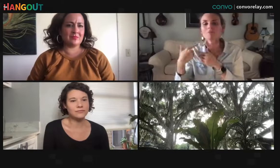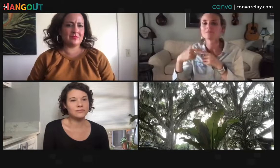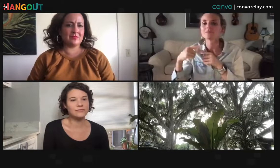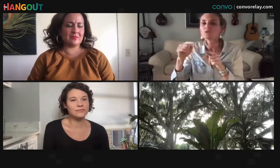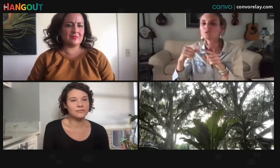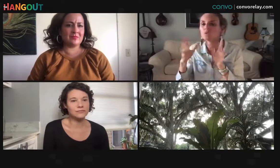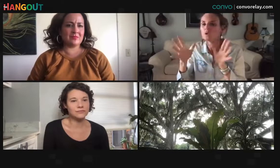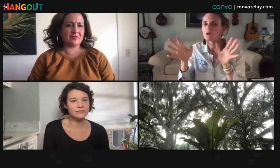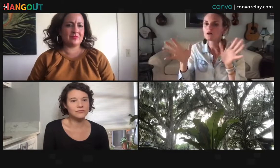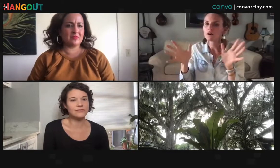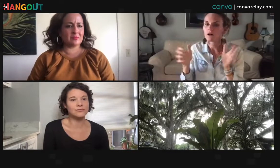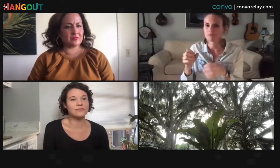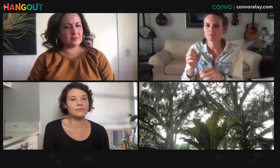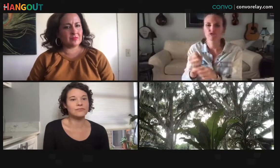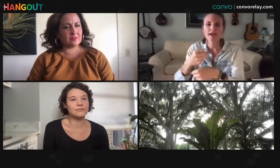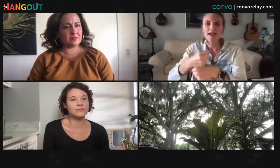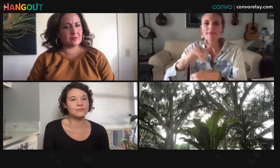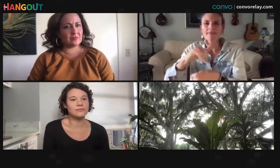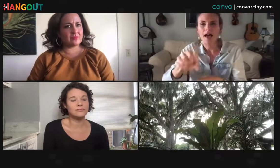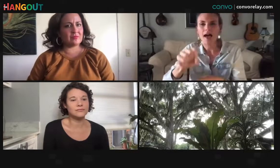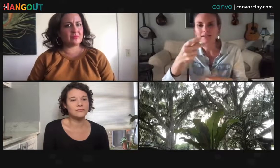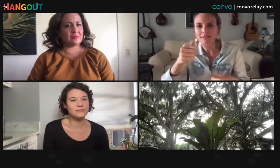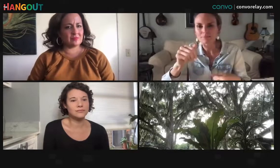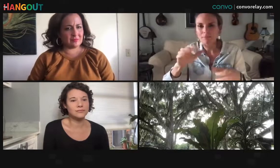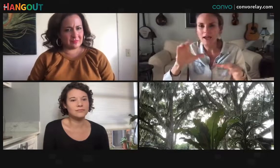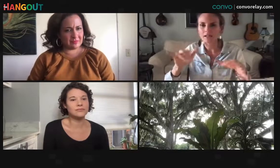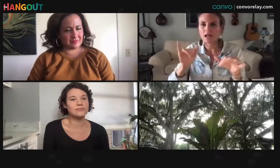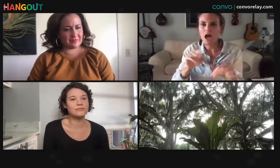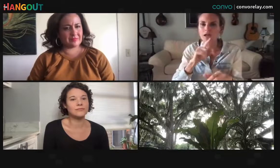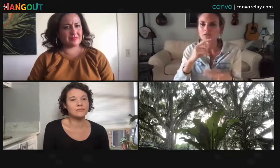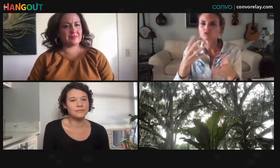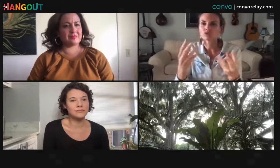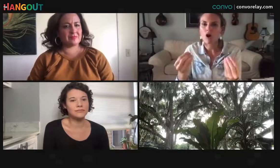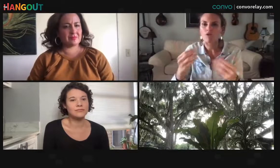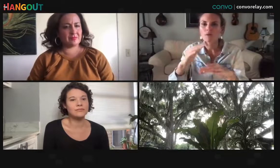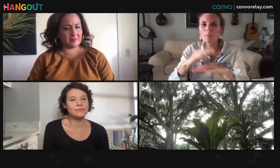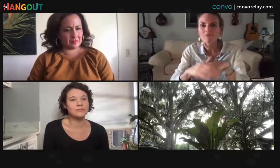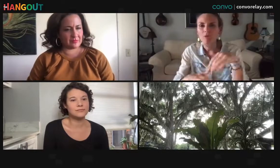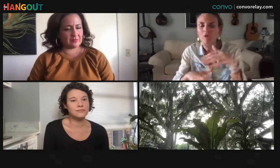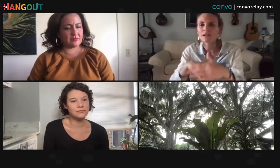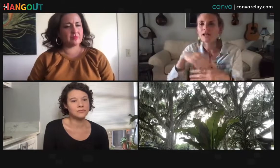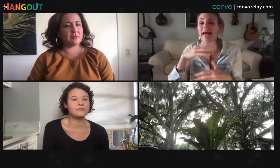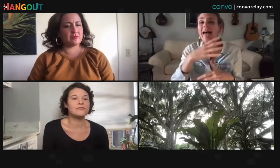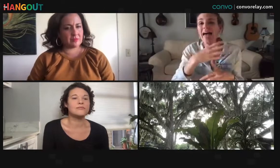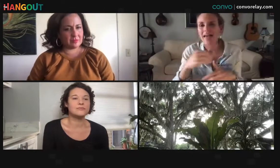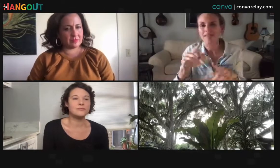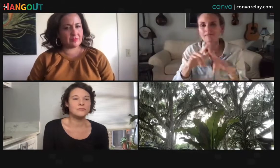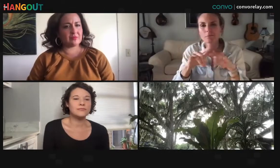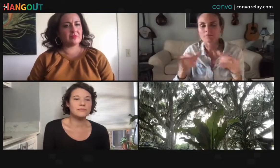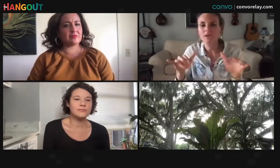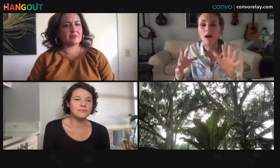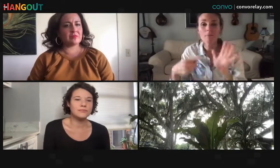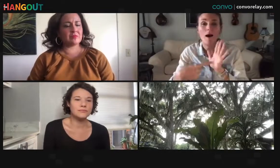things their job is to create that space that soft comfortable